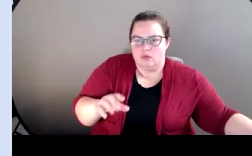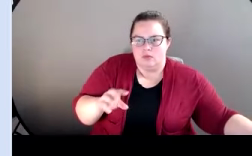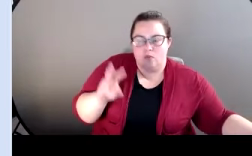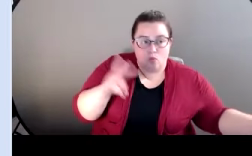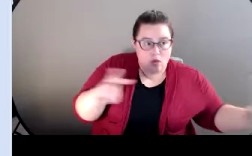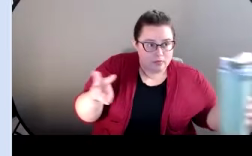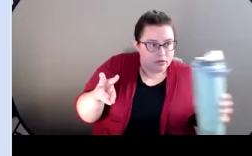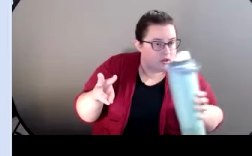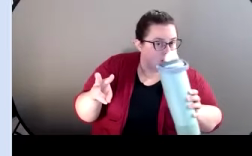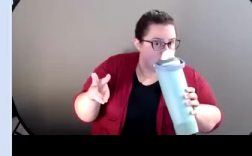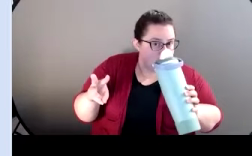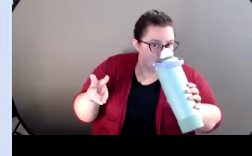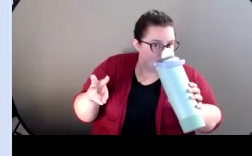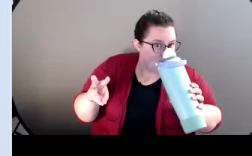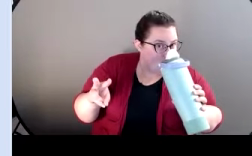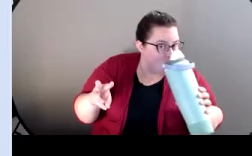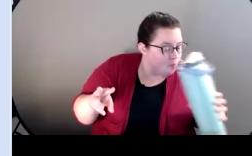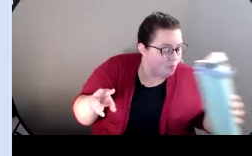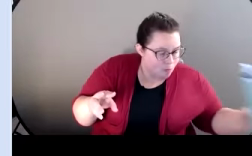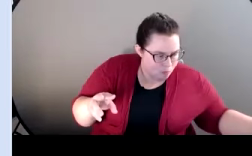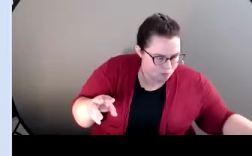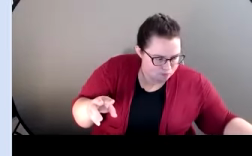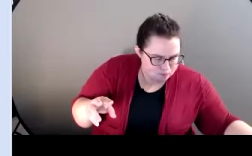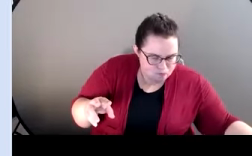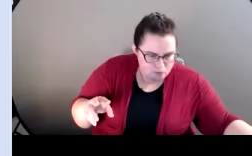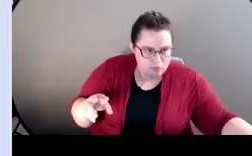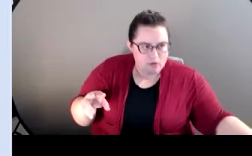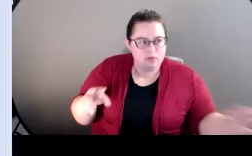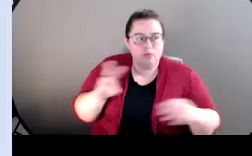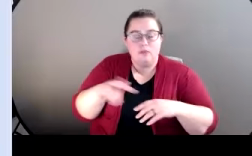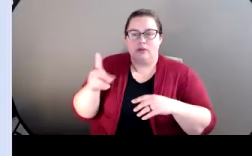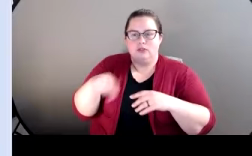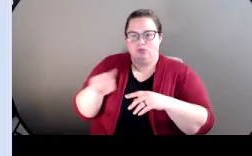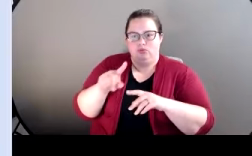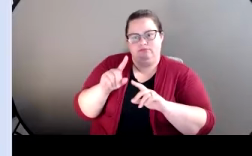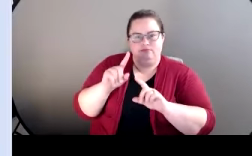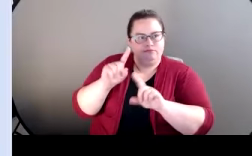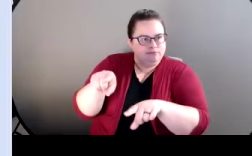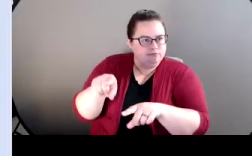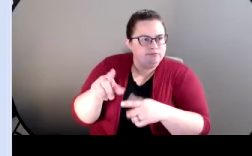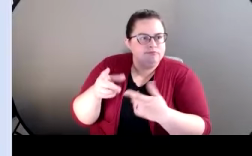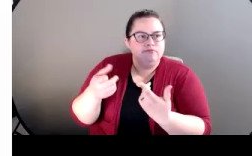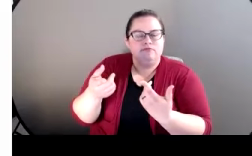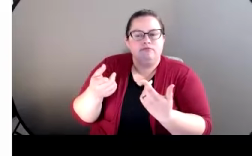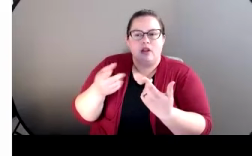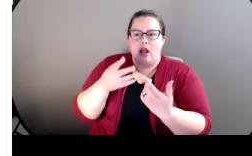that are online and anything that you write yourself, okay, okay.